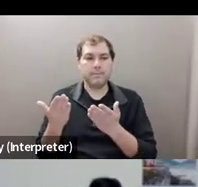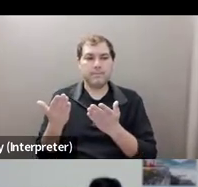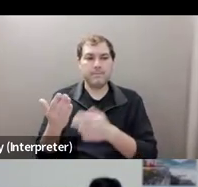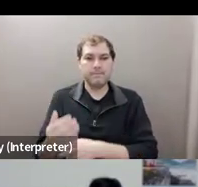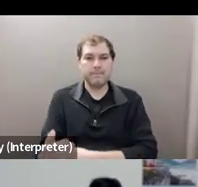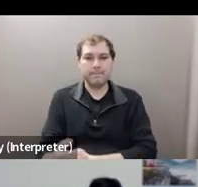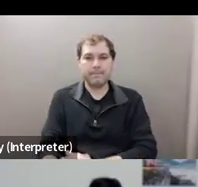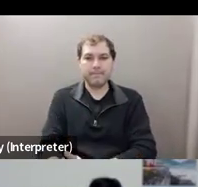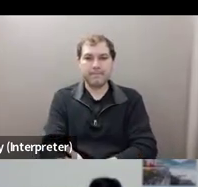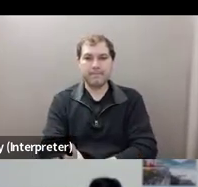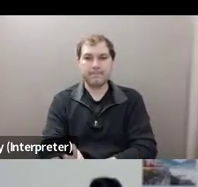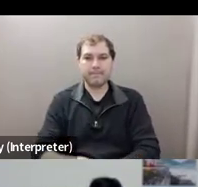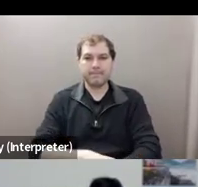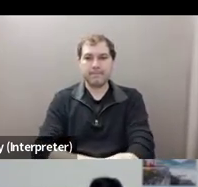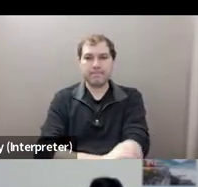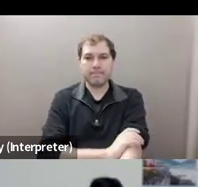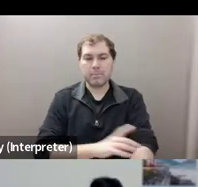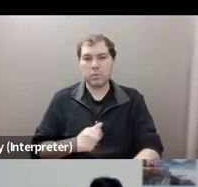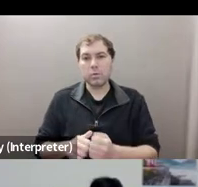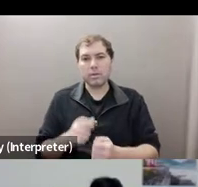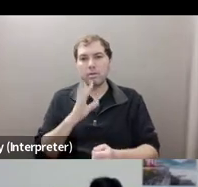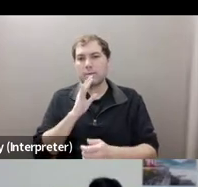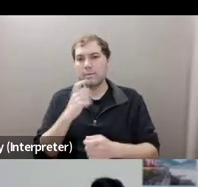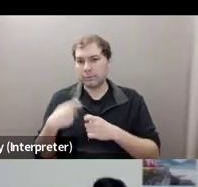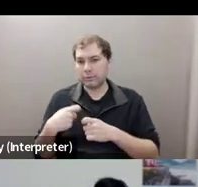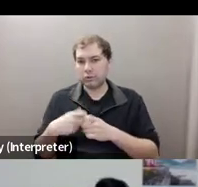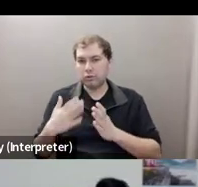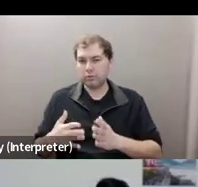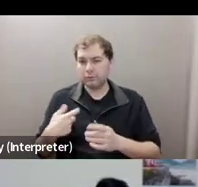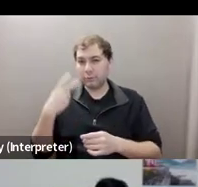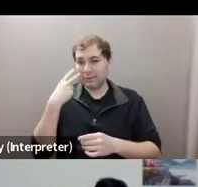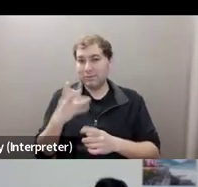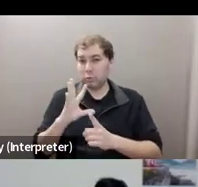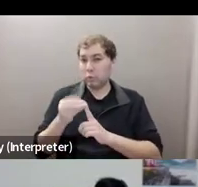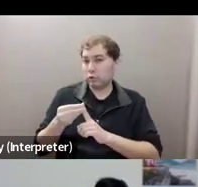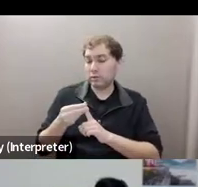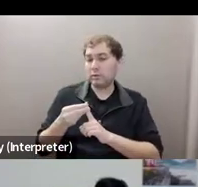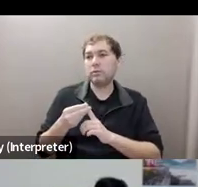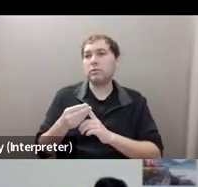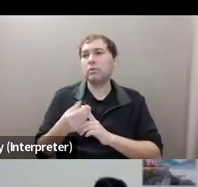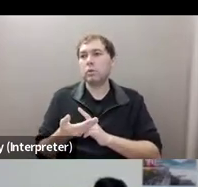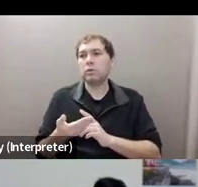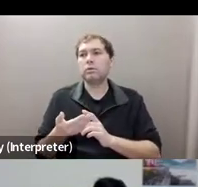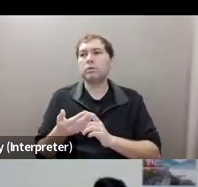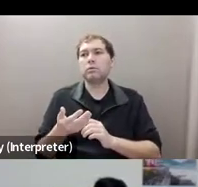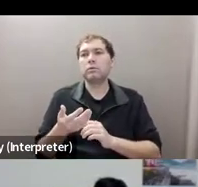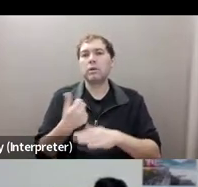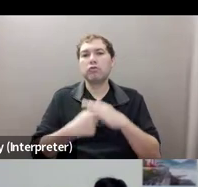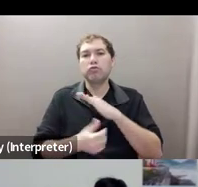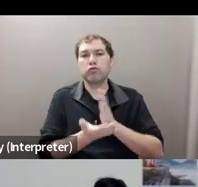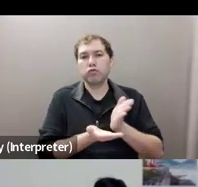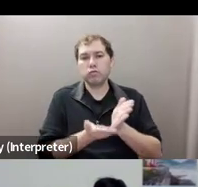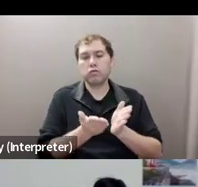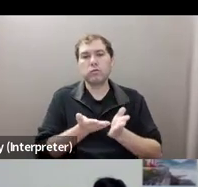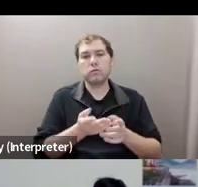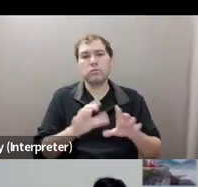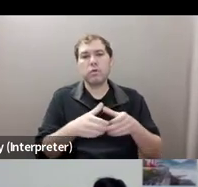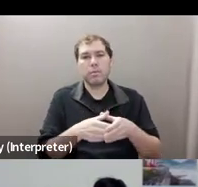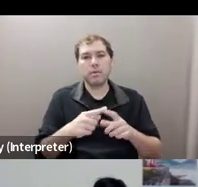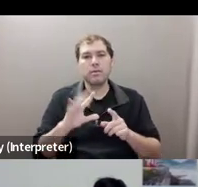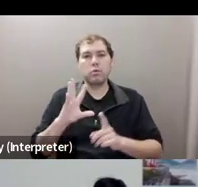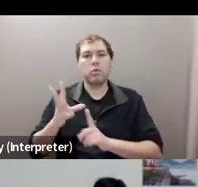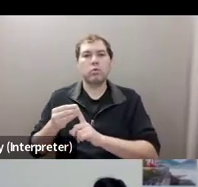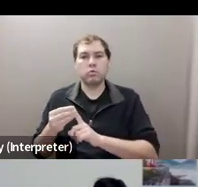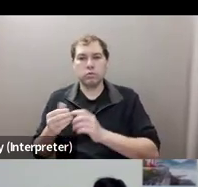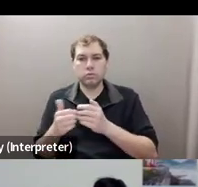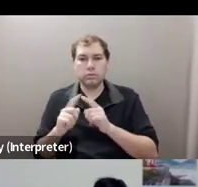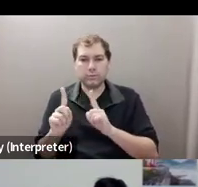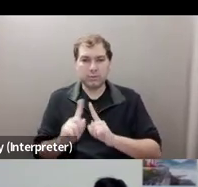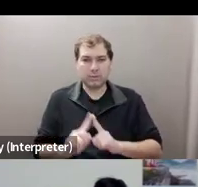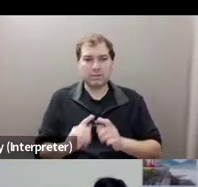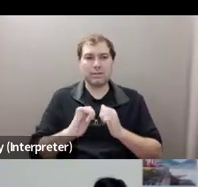Rebecca - APRIL: with the Spanish speakers does. Has anyone else seen this culturally or with an underserved populations? The the cultural differences, and how that can affect